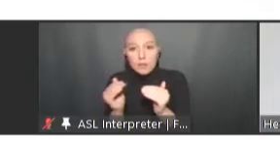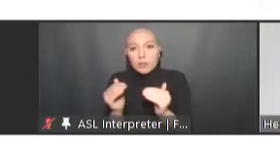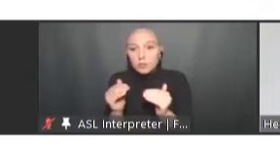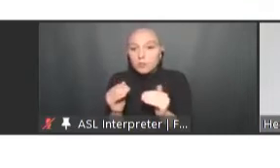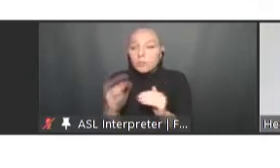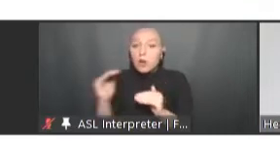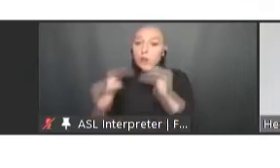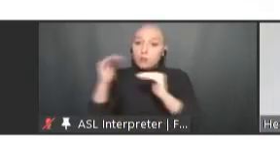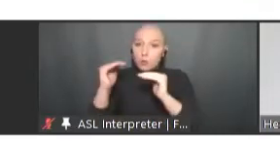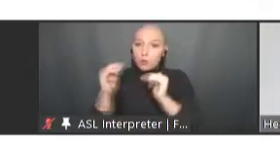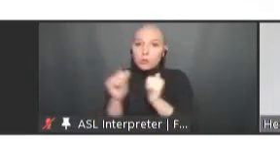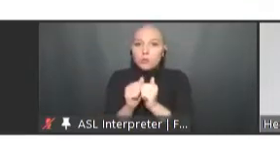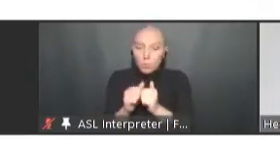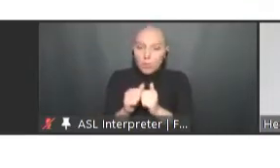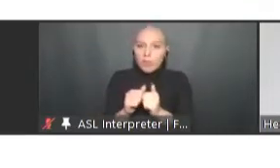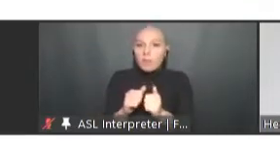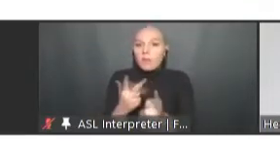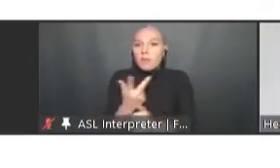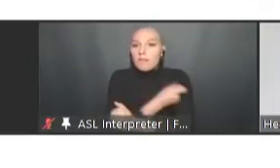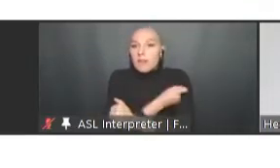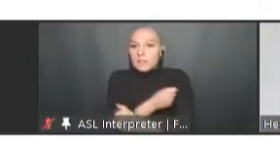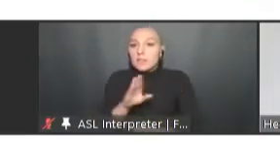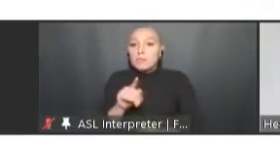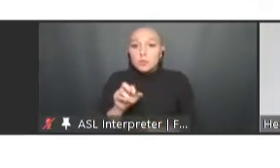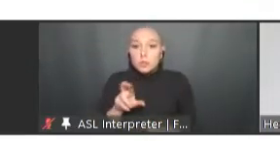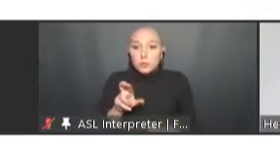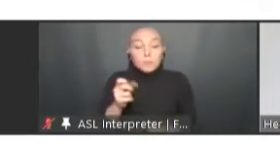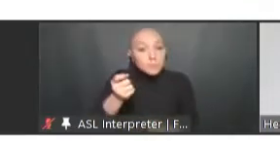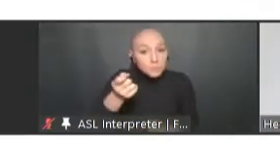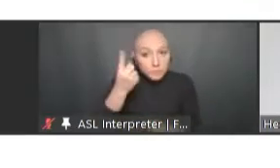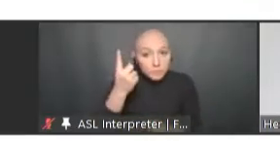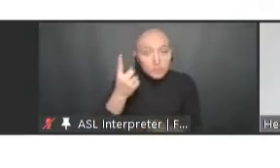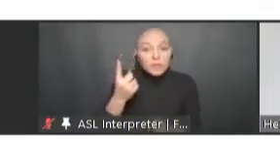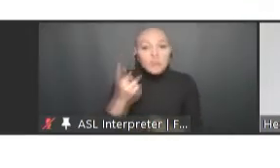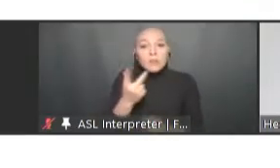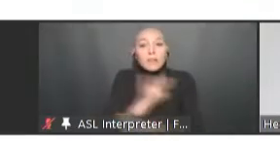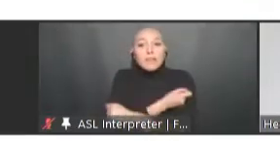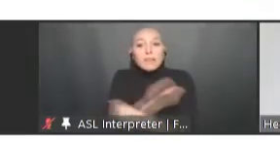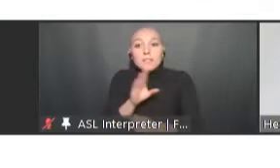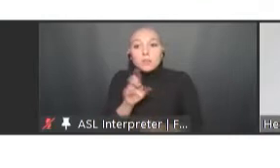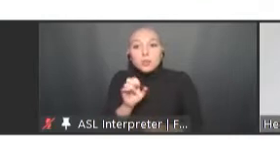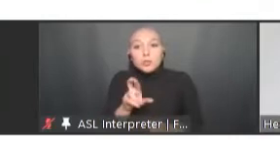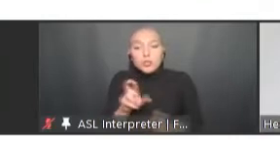We also noted that booster doses provided the largest gains and protection against persons aged